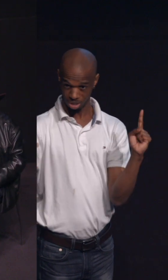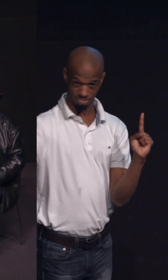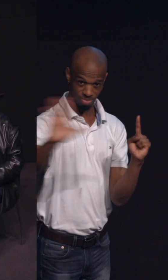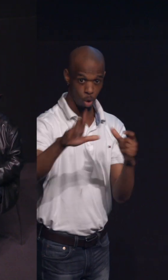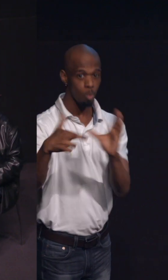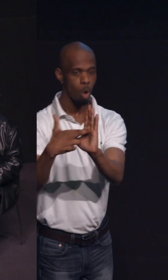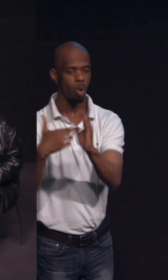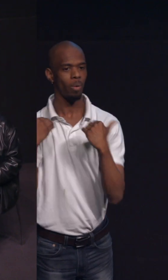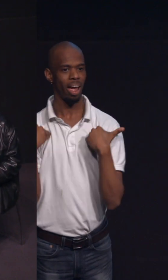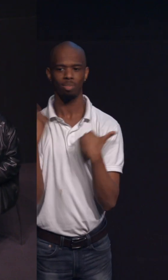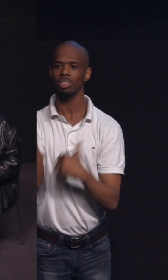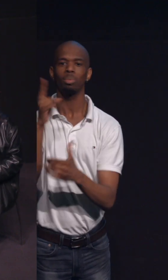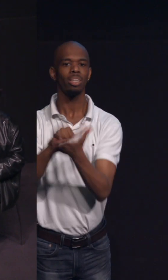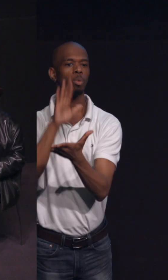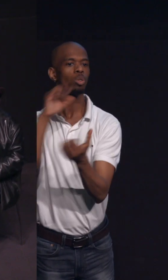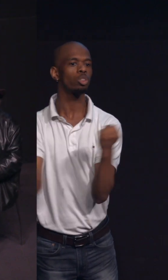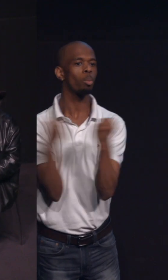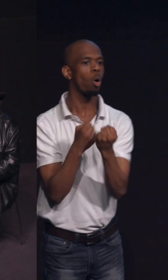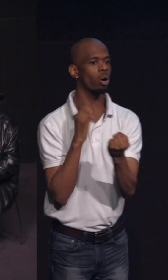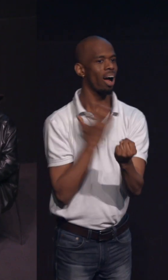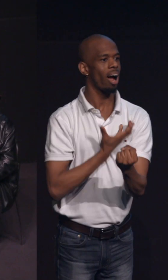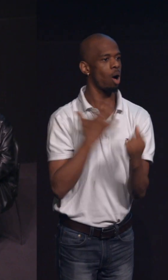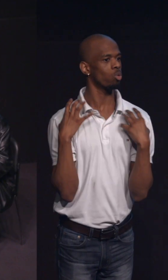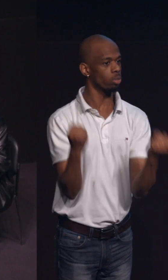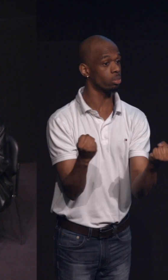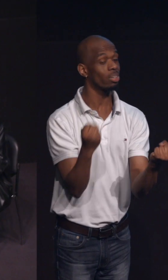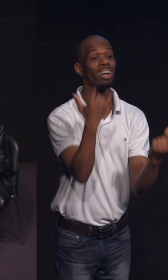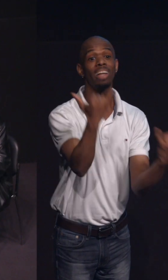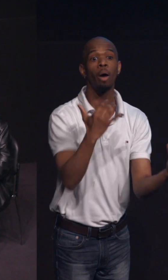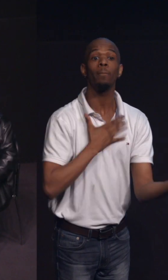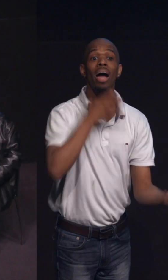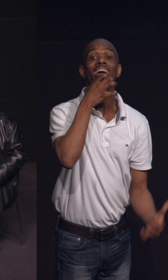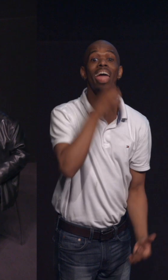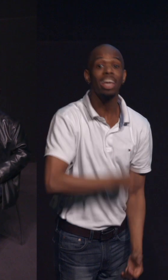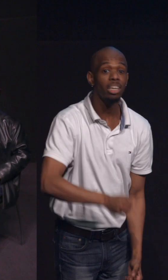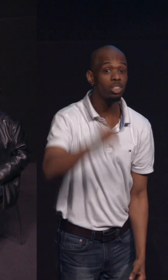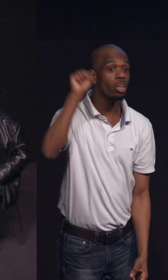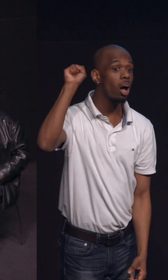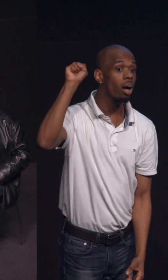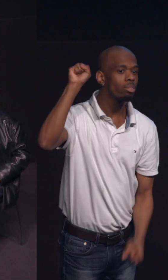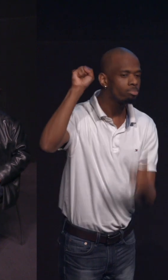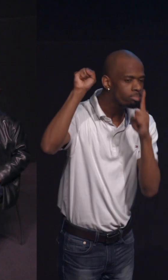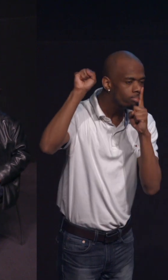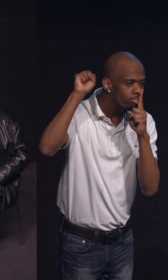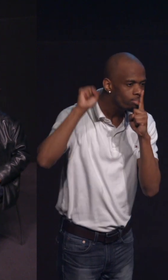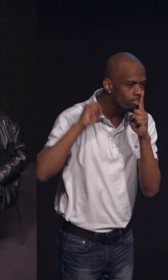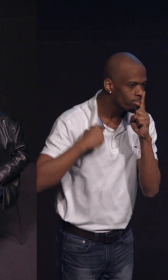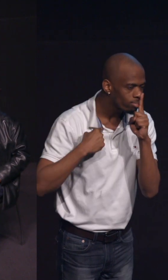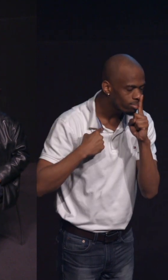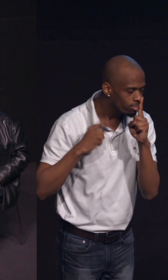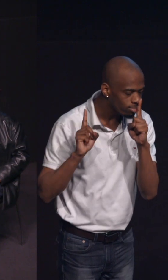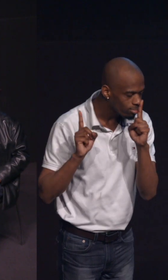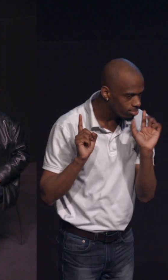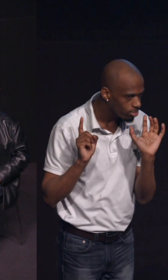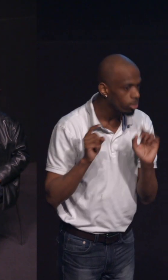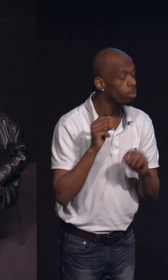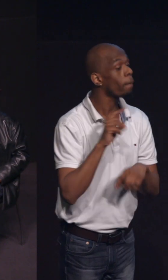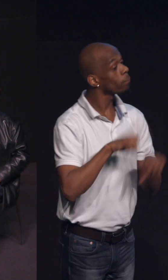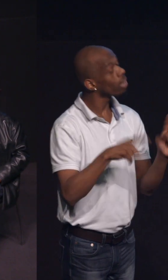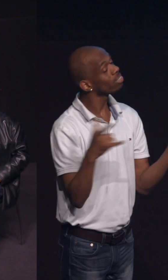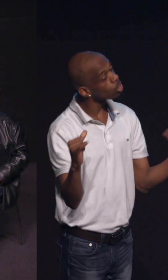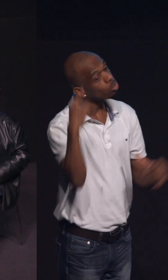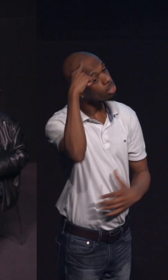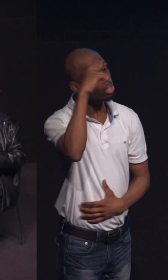I'm 28, but, anyway I think it's some credit to our mother,